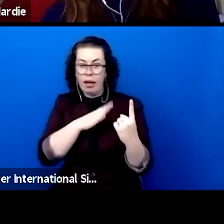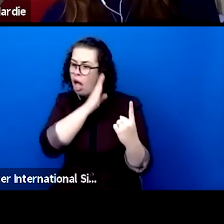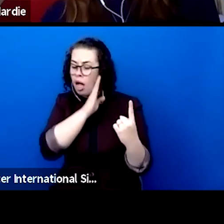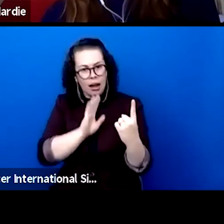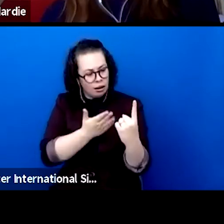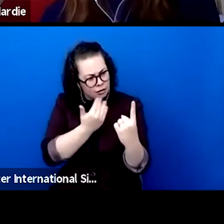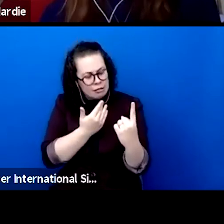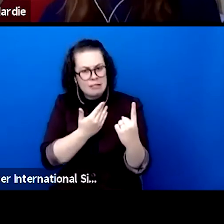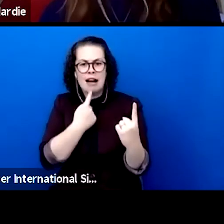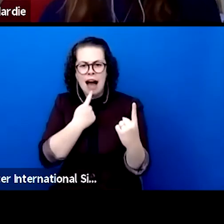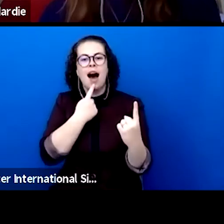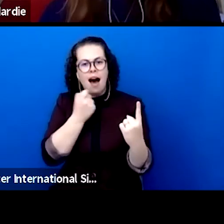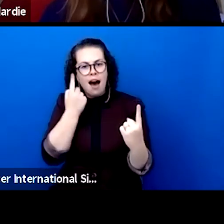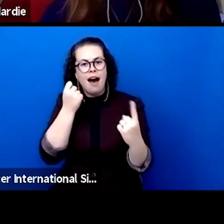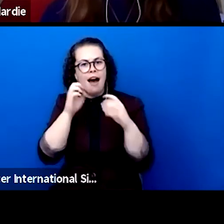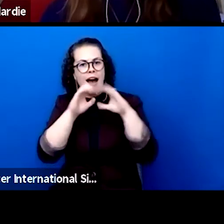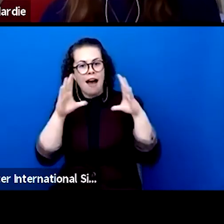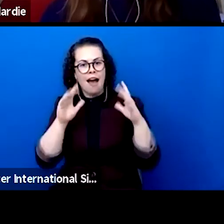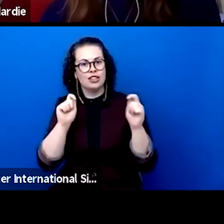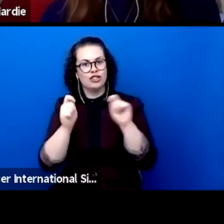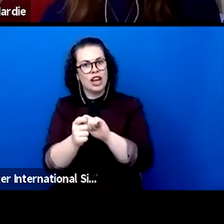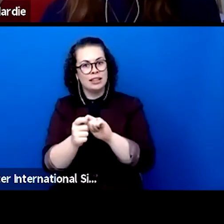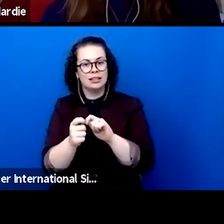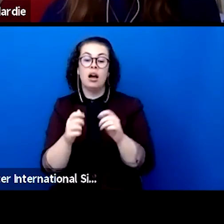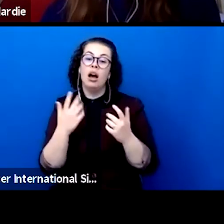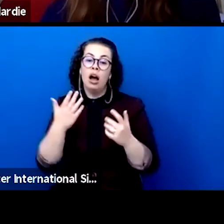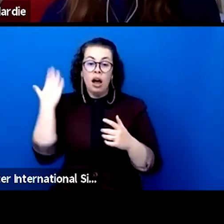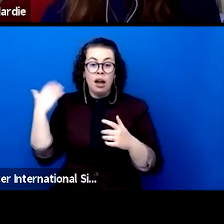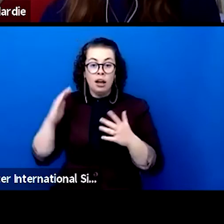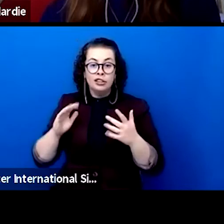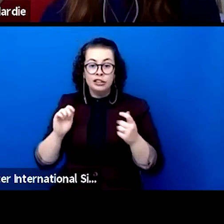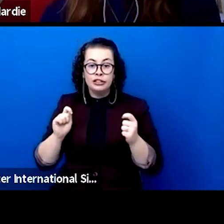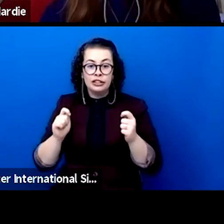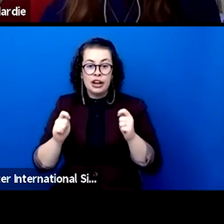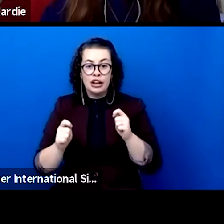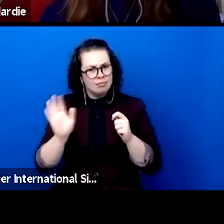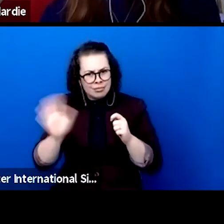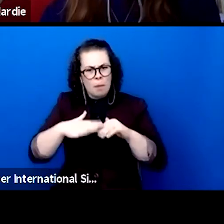like likely not so slow because it's been very slow actually you know so you know yeah. Yeah,